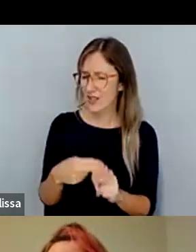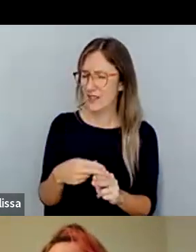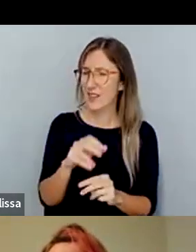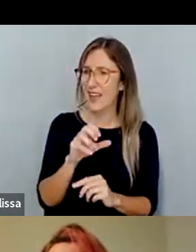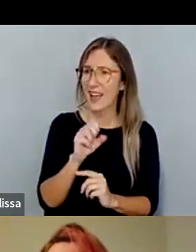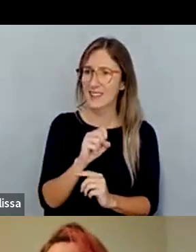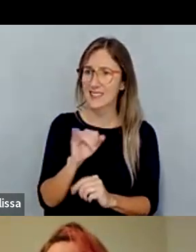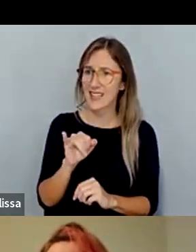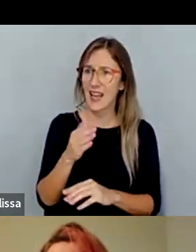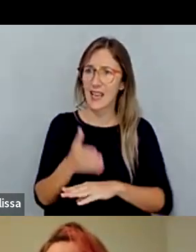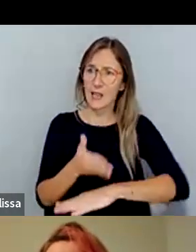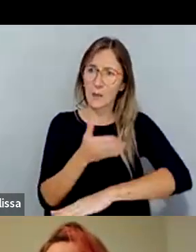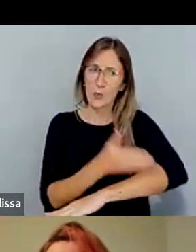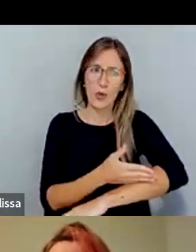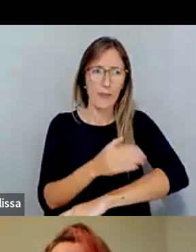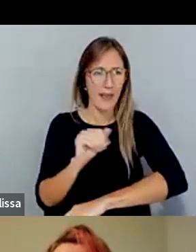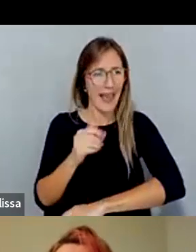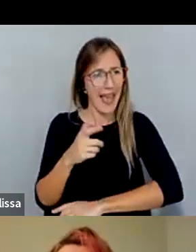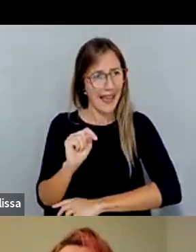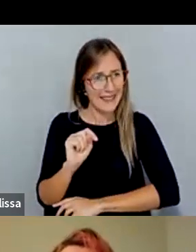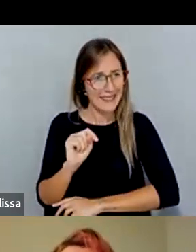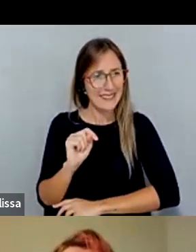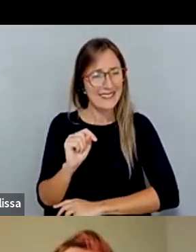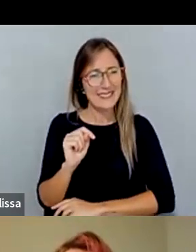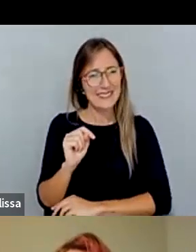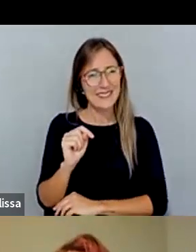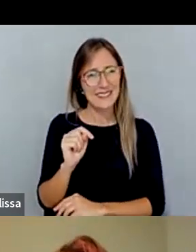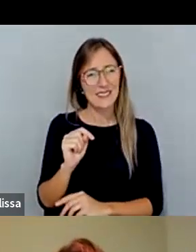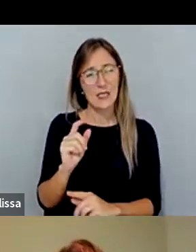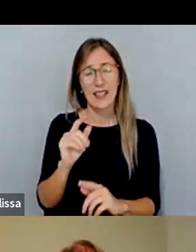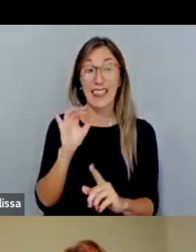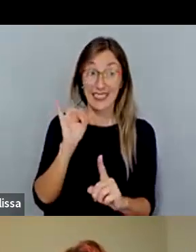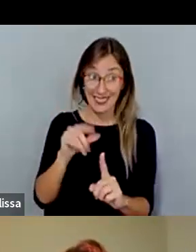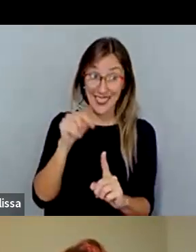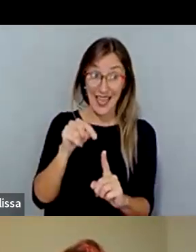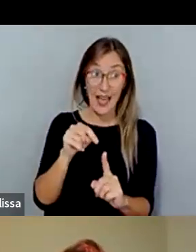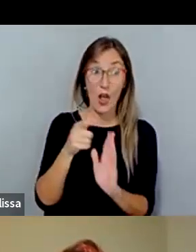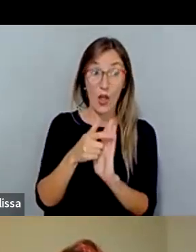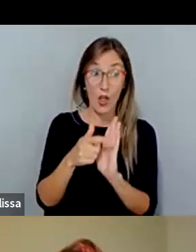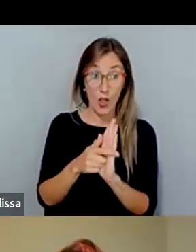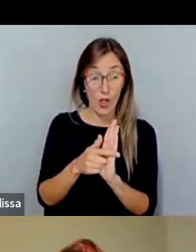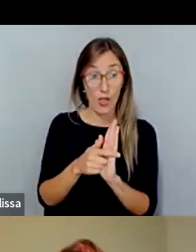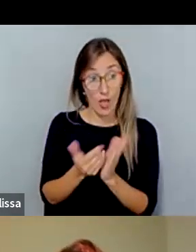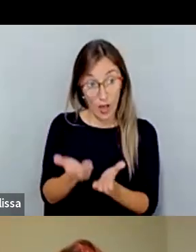you can have in the bank. There is -- I think there is legislation right